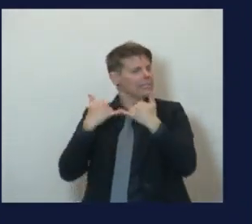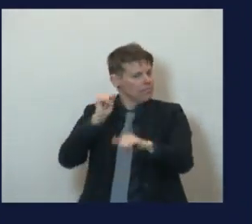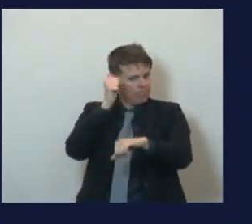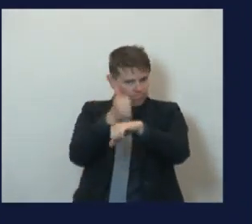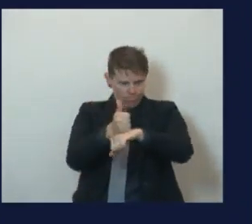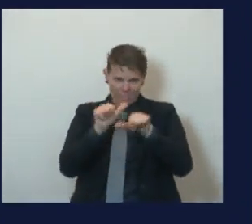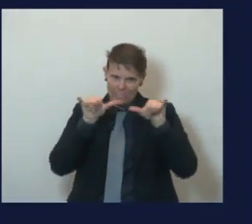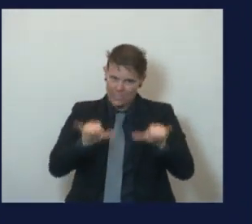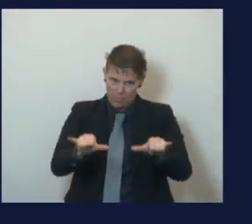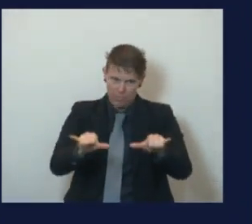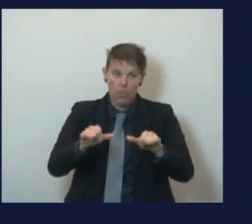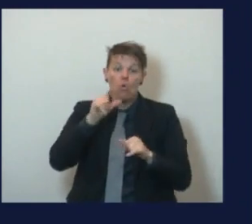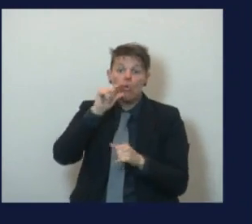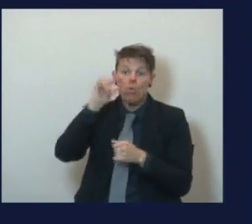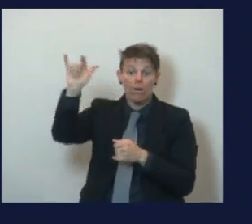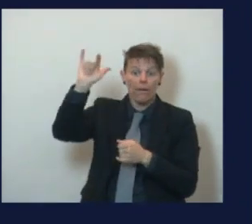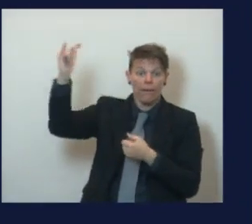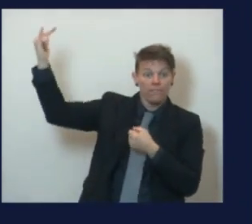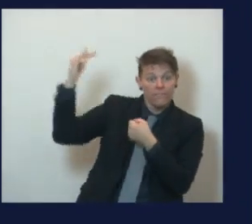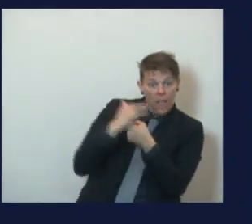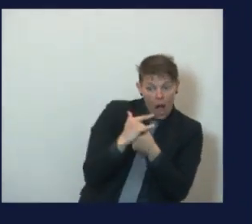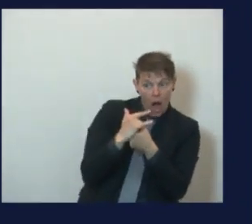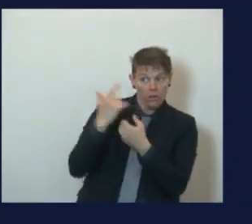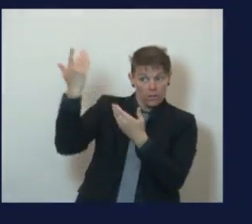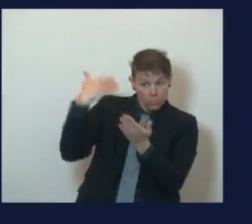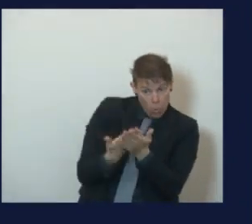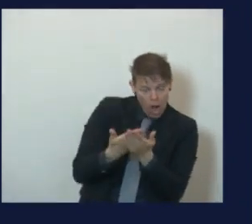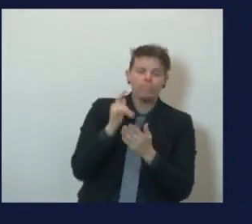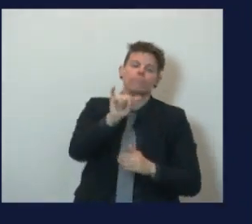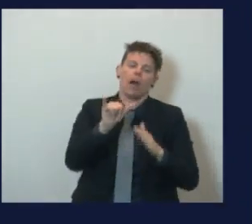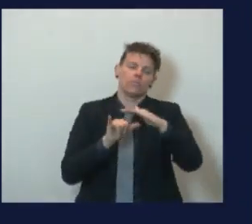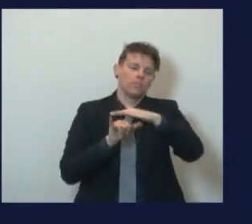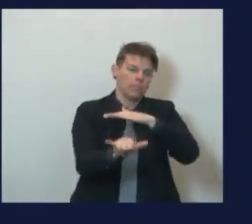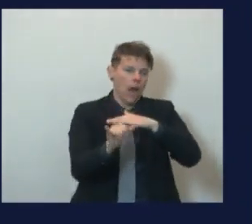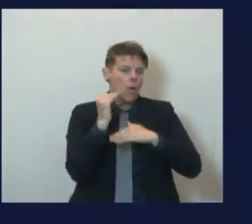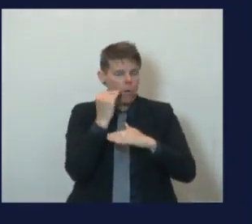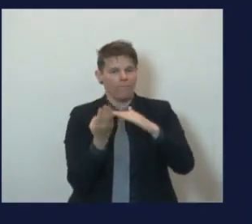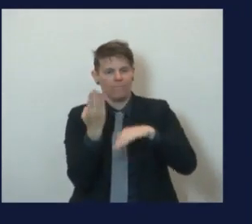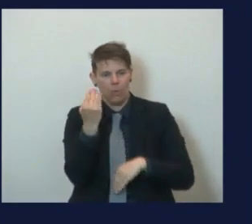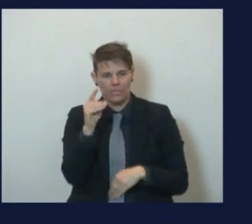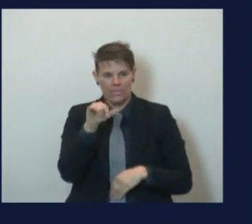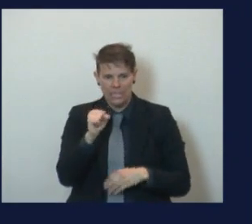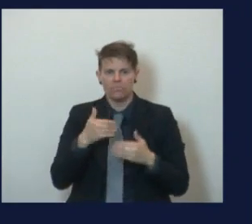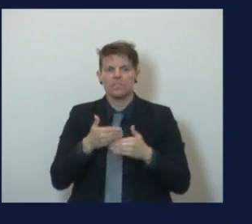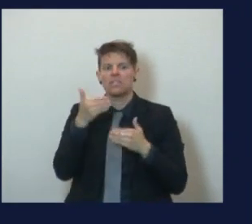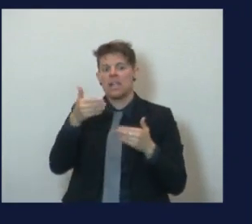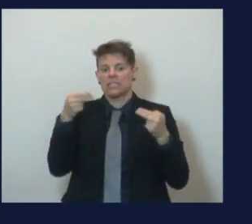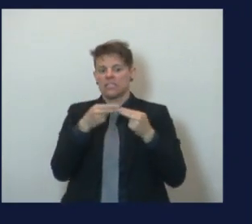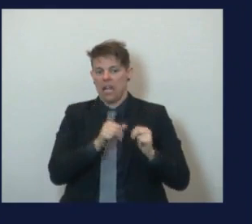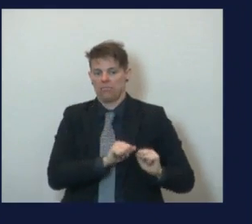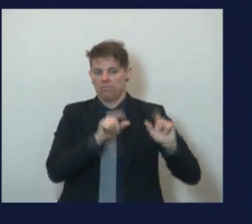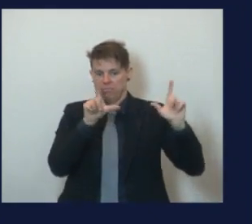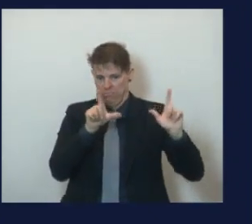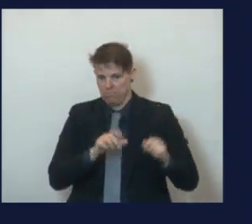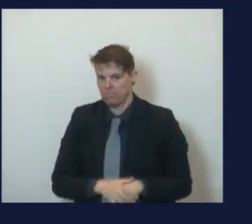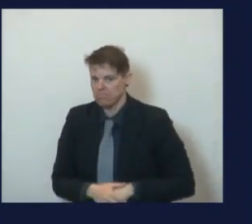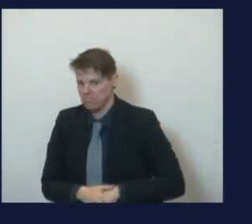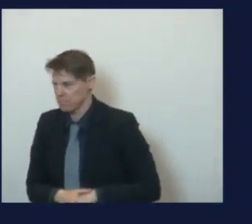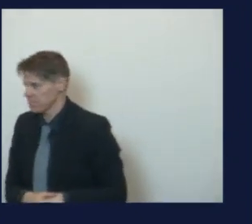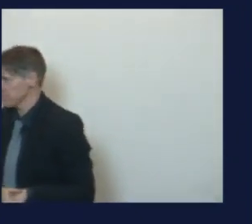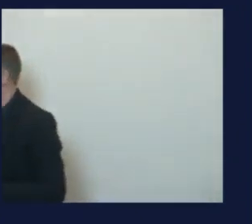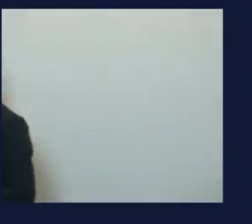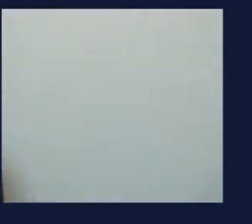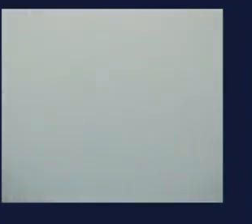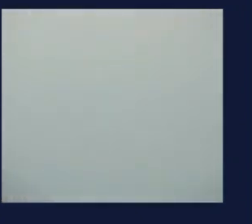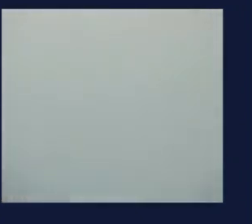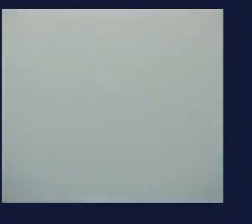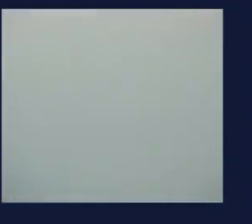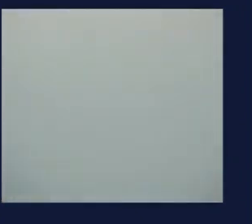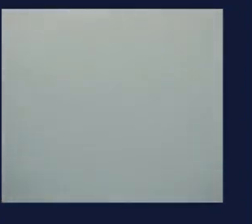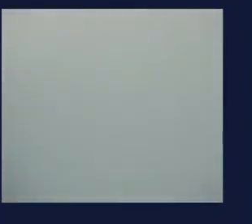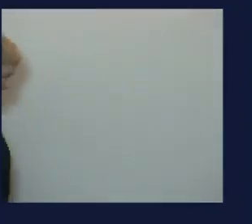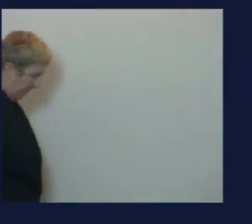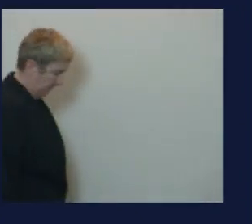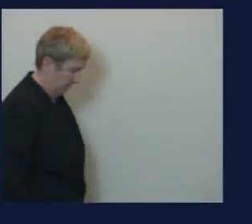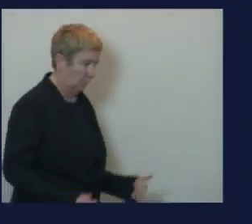GATHERINGS STILL PROHIBITED AND THE 14 DAY QUARANTINE ORDER REMAINS IN PLACE FOR A OUT OF STATE ALRIGHT NEXT SLIDE.